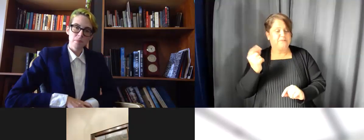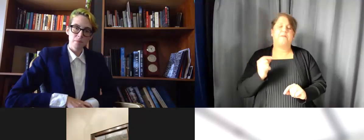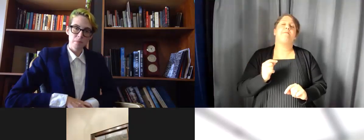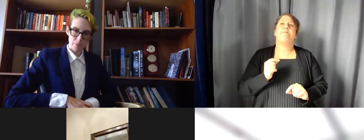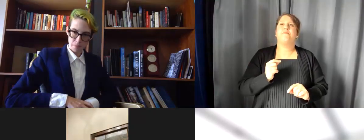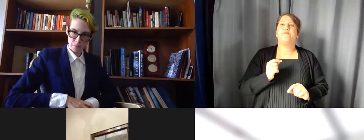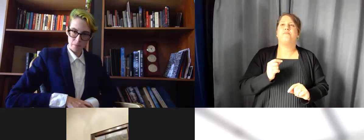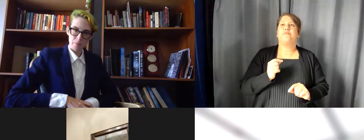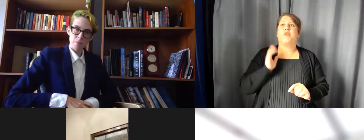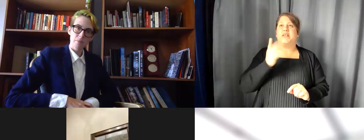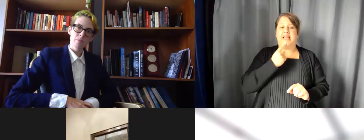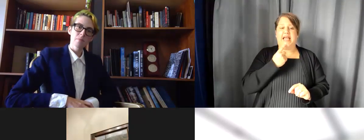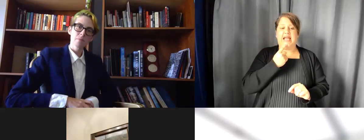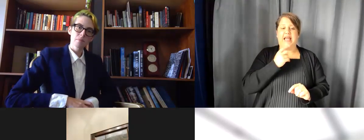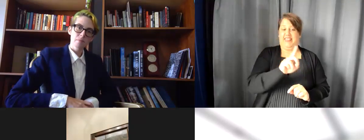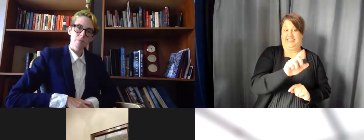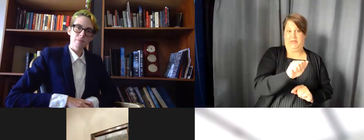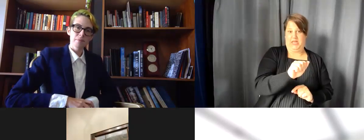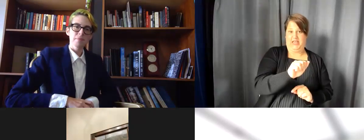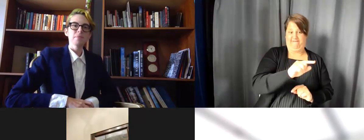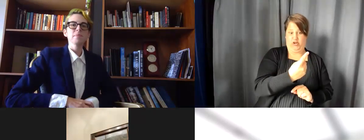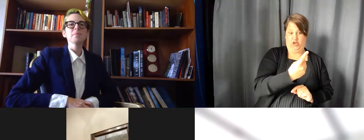Grace: the disability before the person. So there'll be like